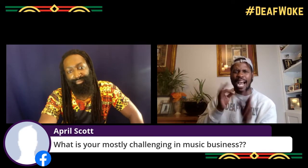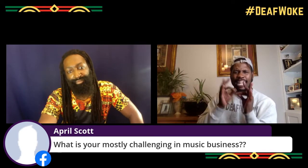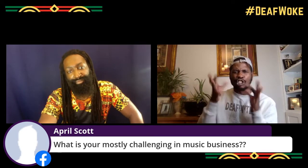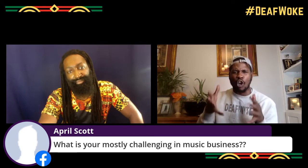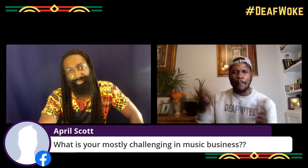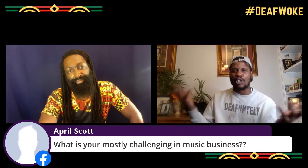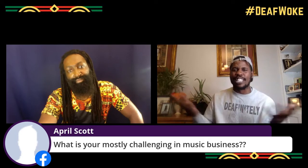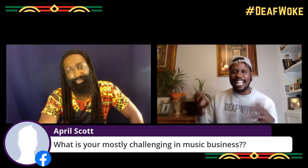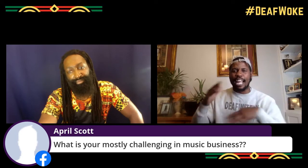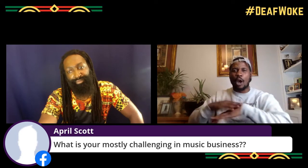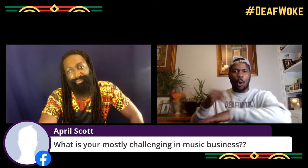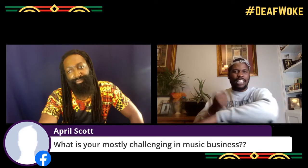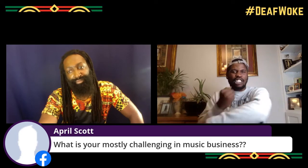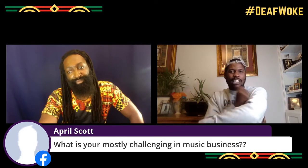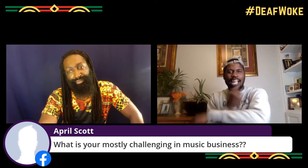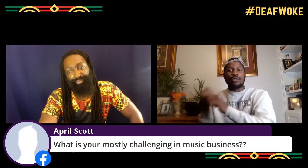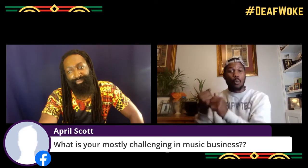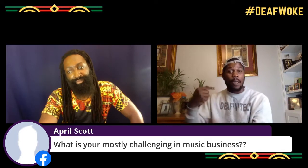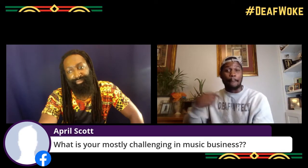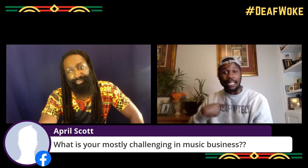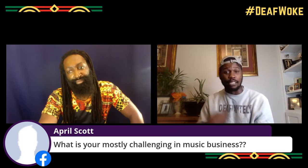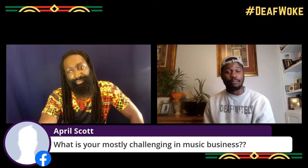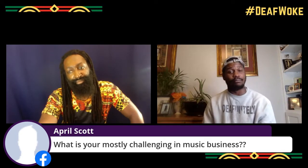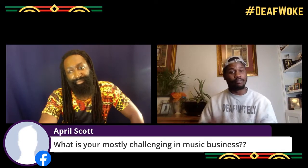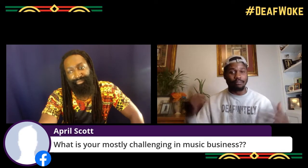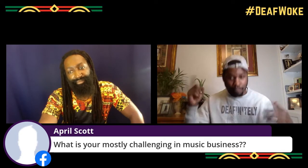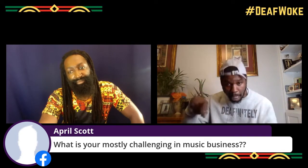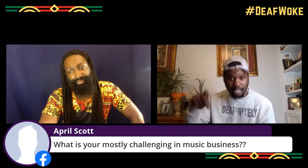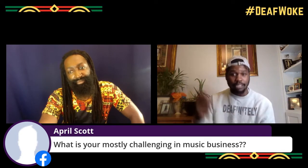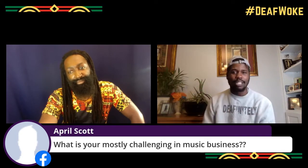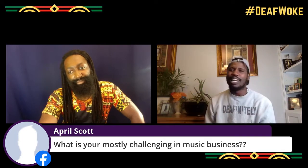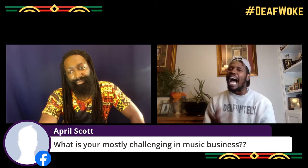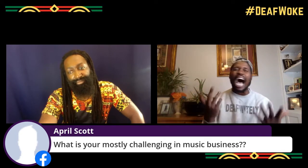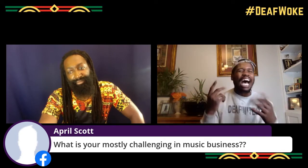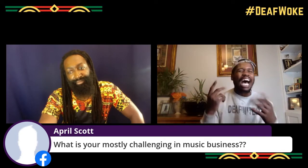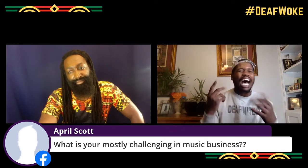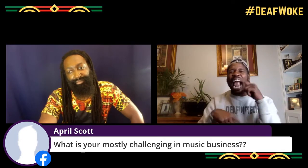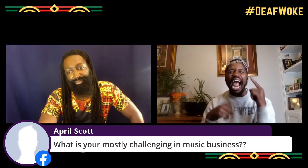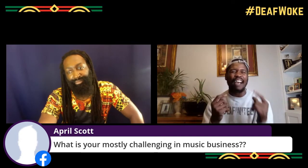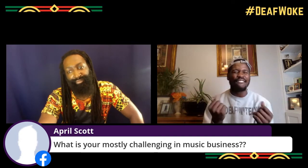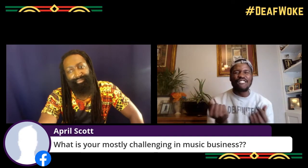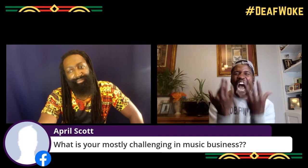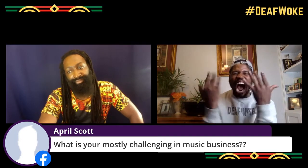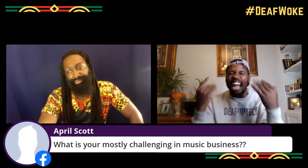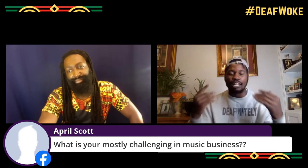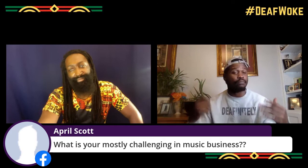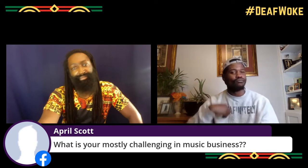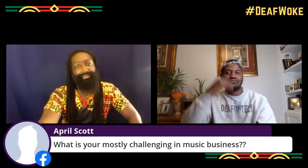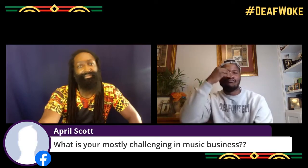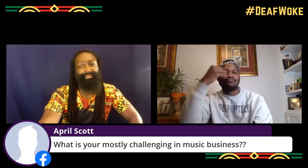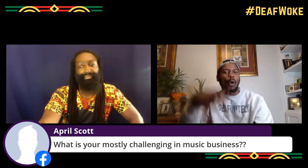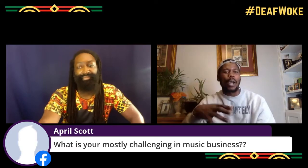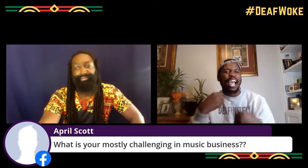Chance The Rapper would be like, yo, I need my interpreter on, stage with me. There's one more path,